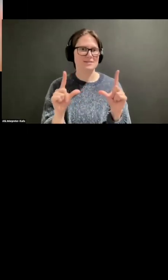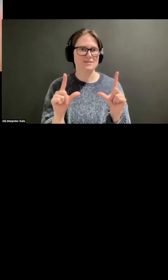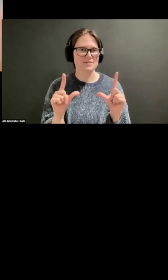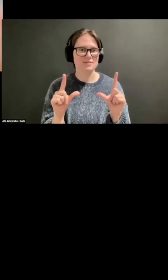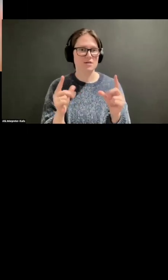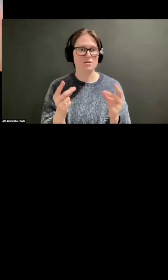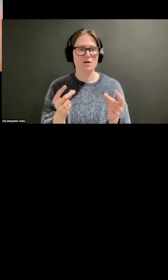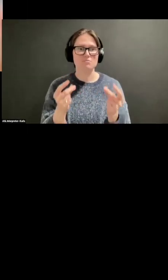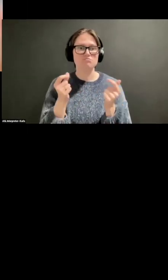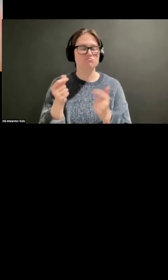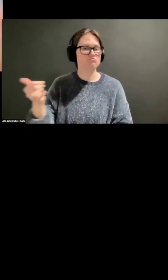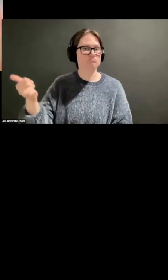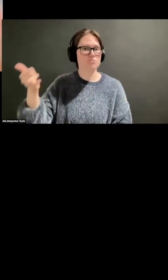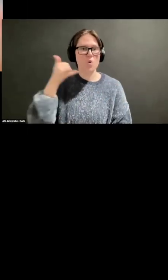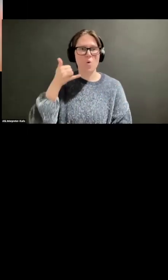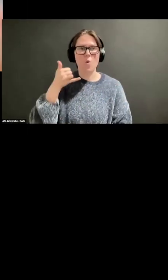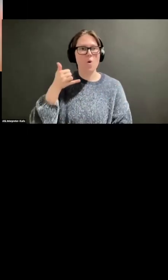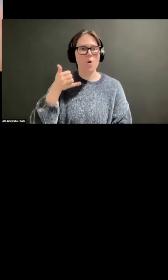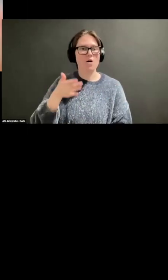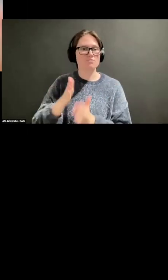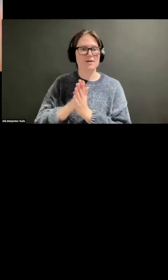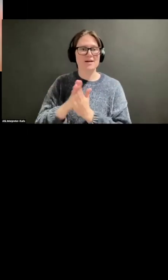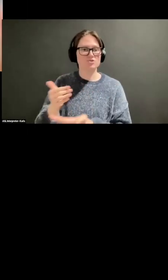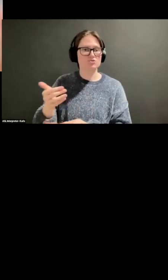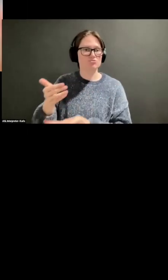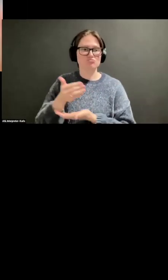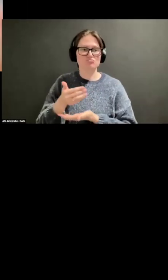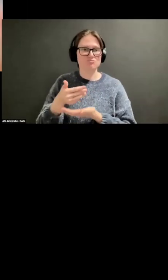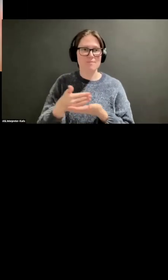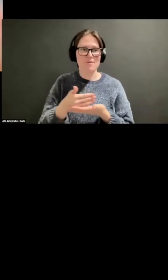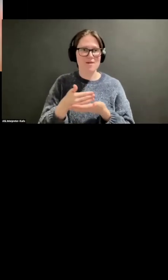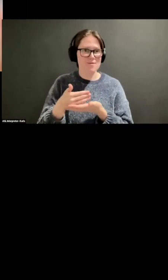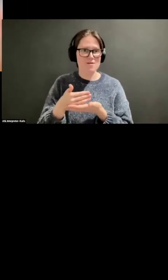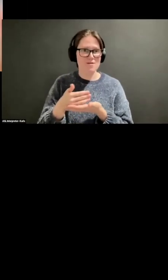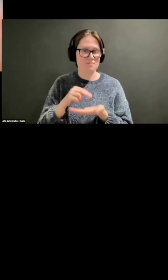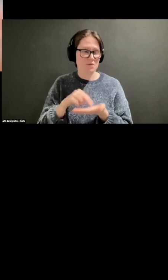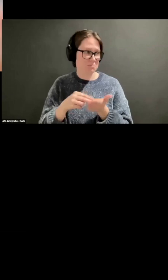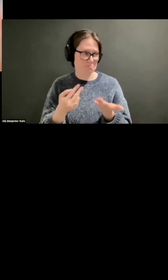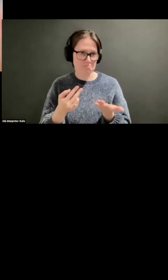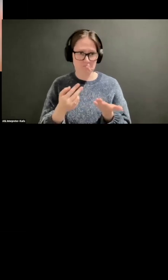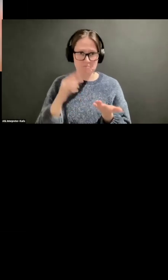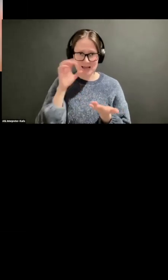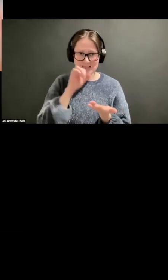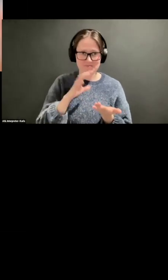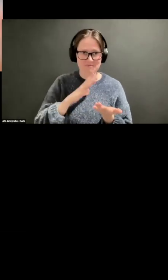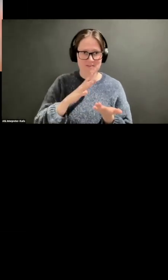called me and asked to take a baby. So I guess it's okay now to place a baby with me but the first time